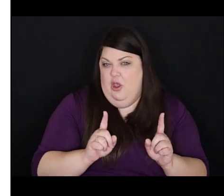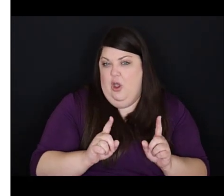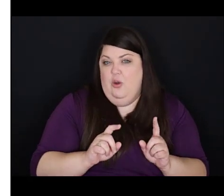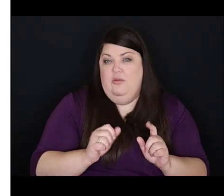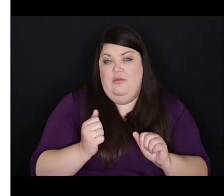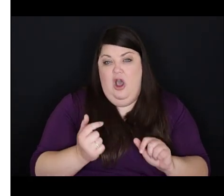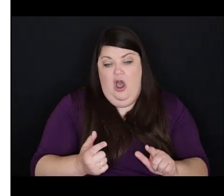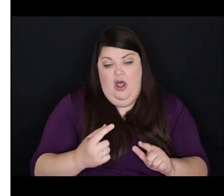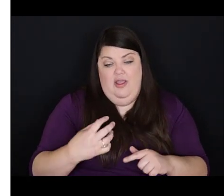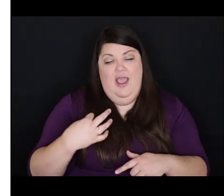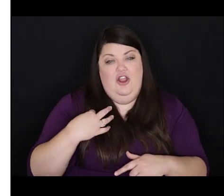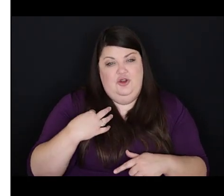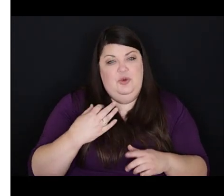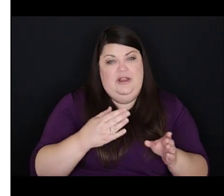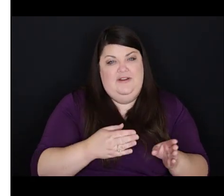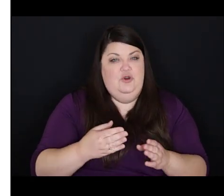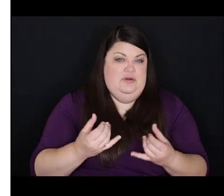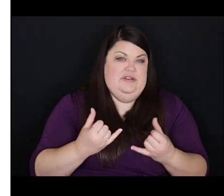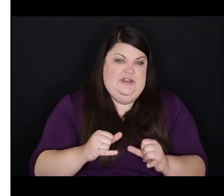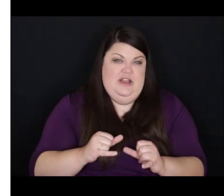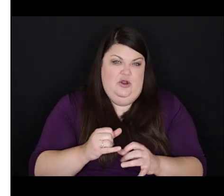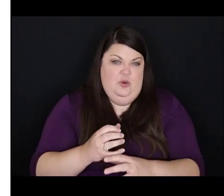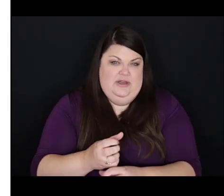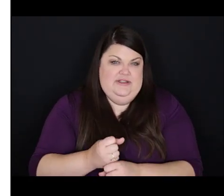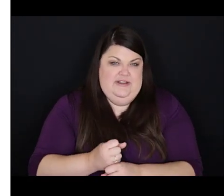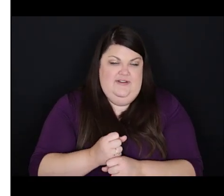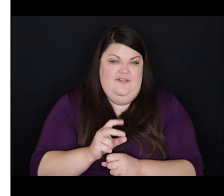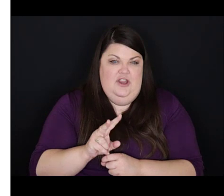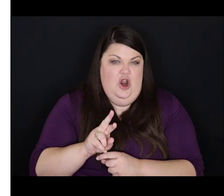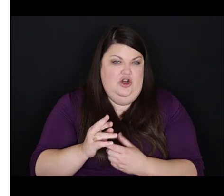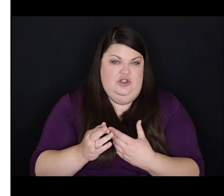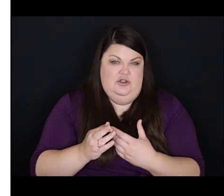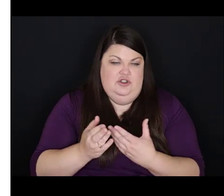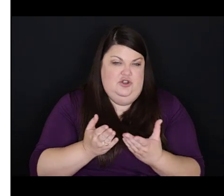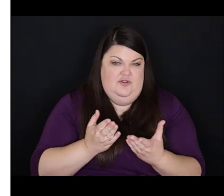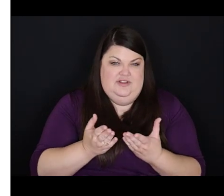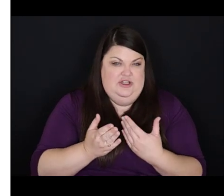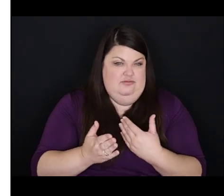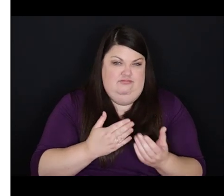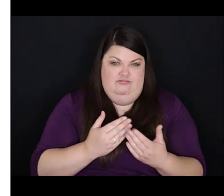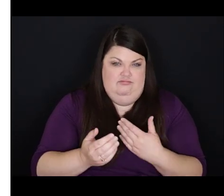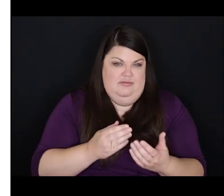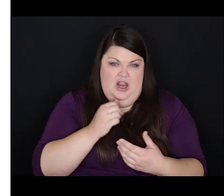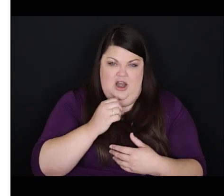individuals would be able to receive VR services and not placed on a waitlist.